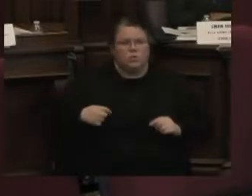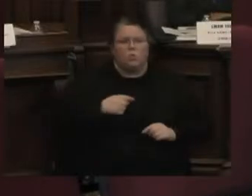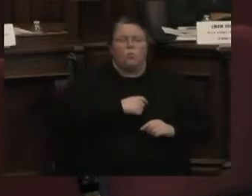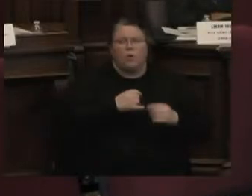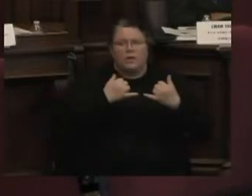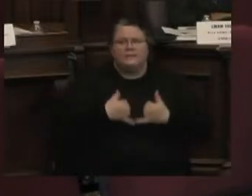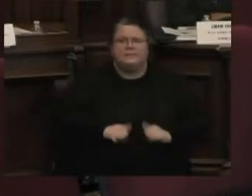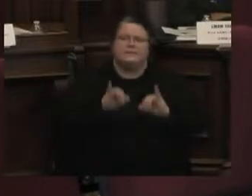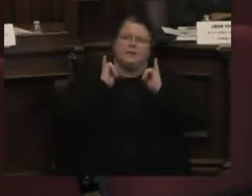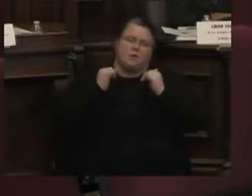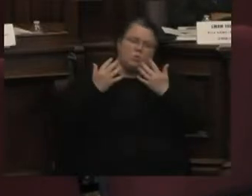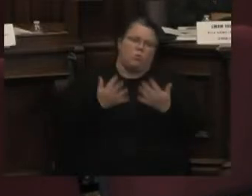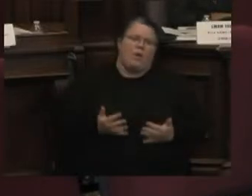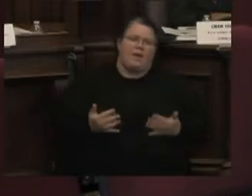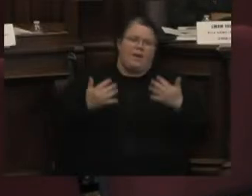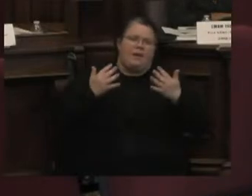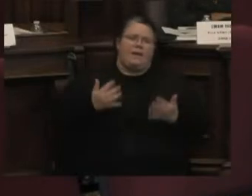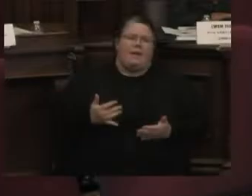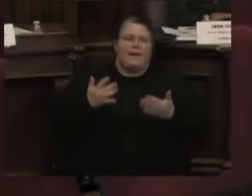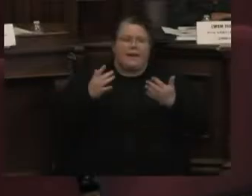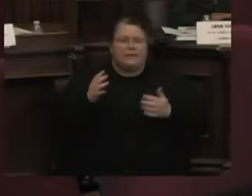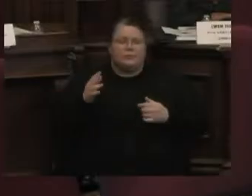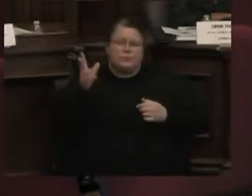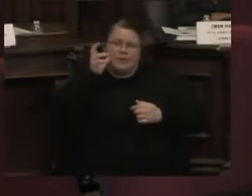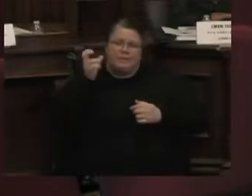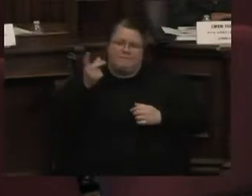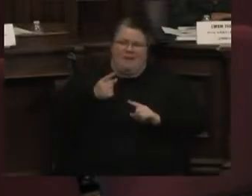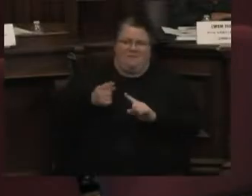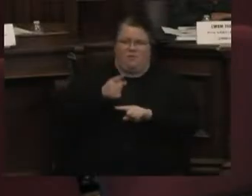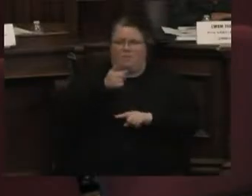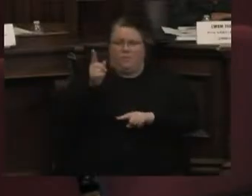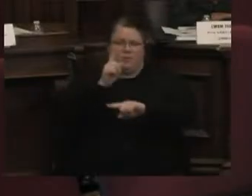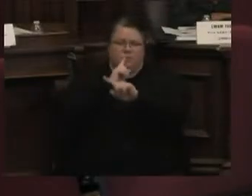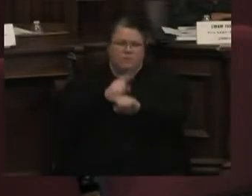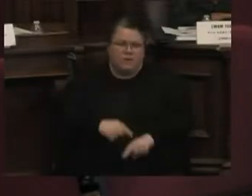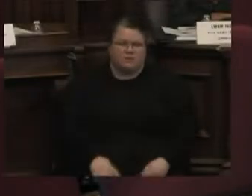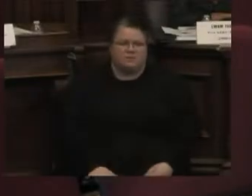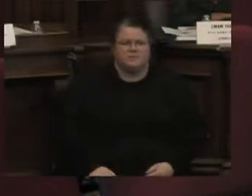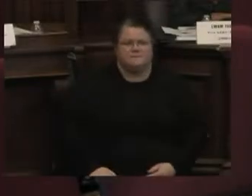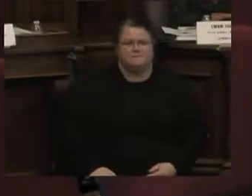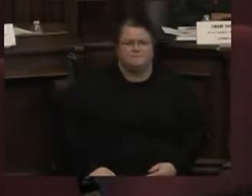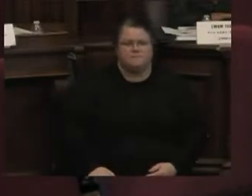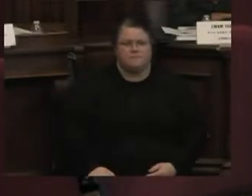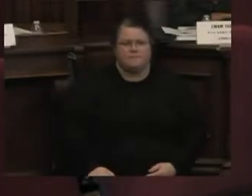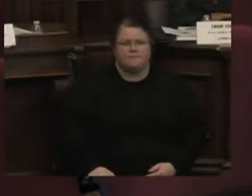and to note the importance of